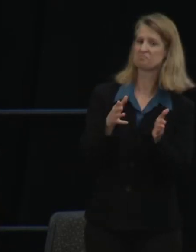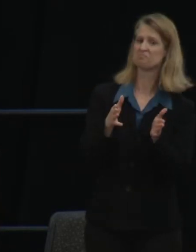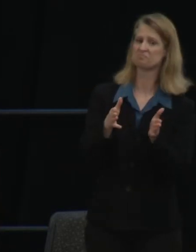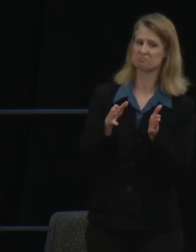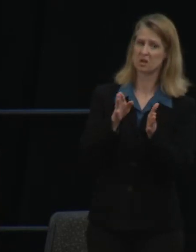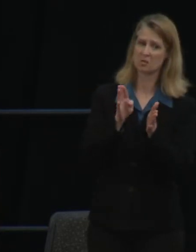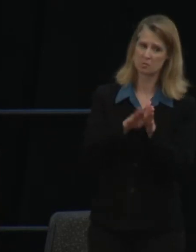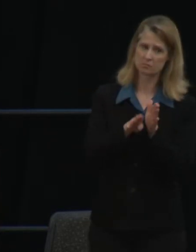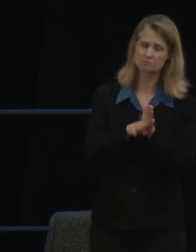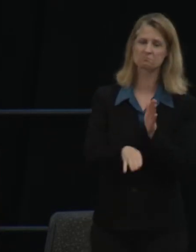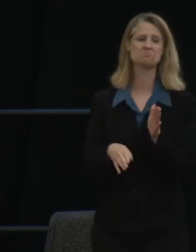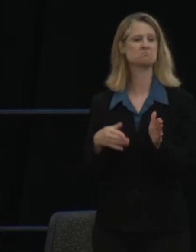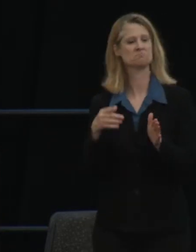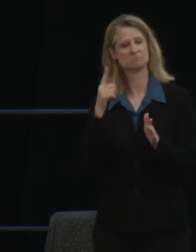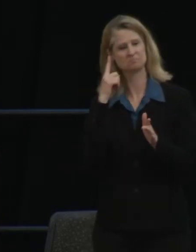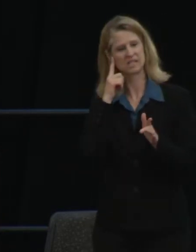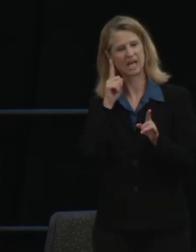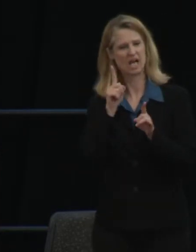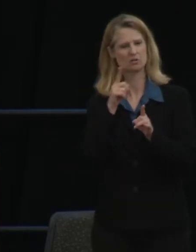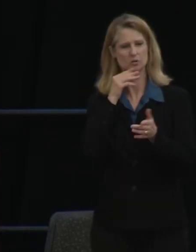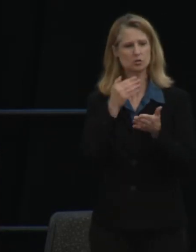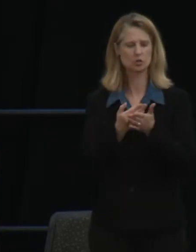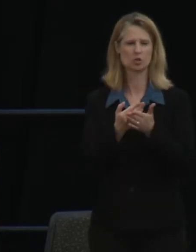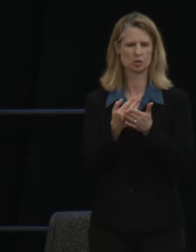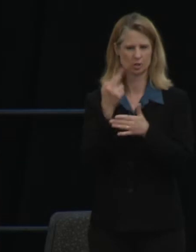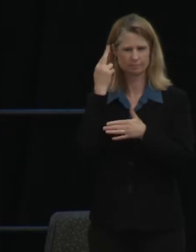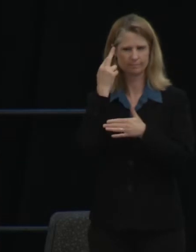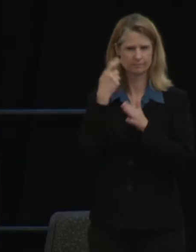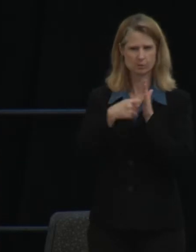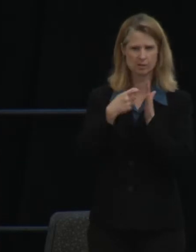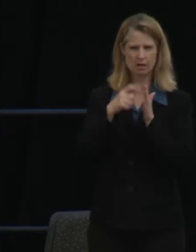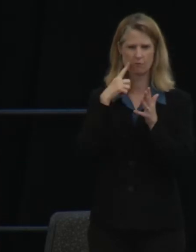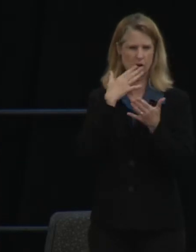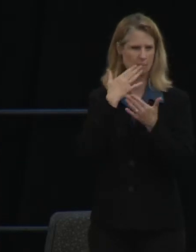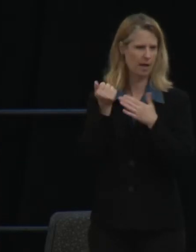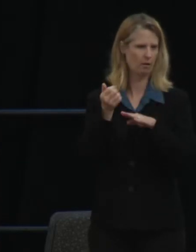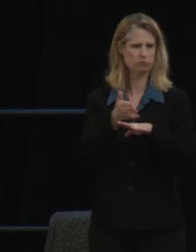for a reformed and better integrated health care system.